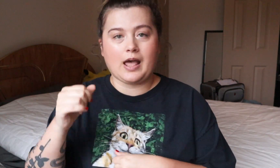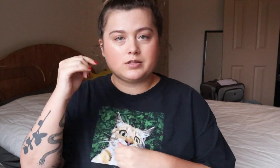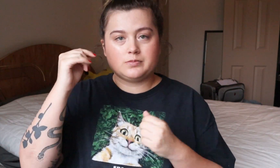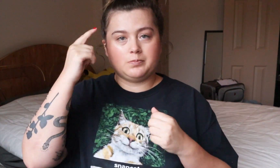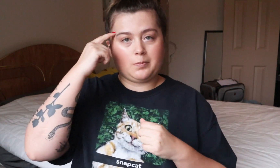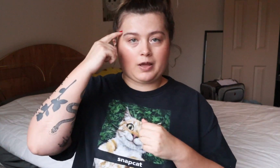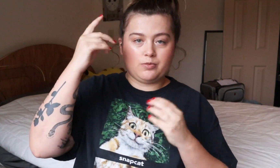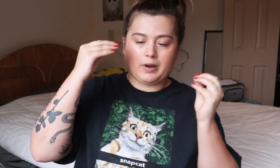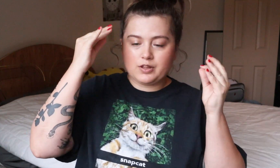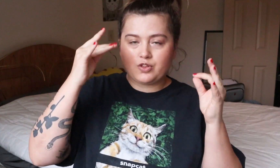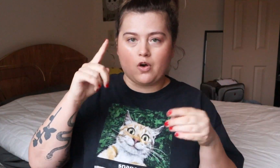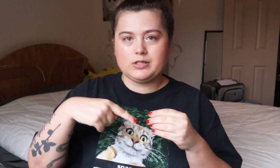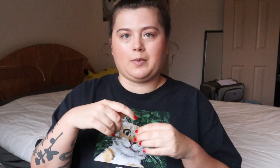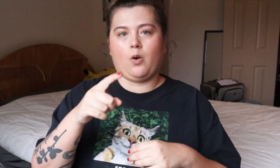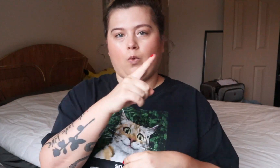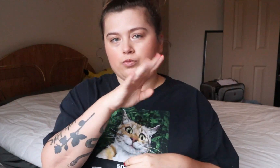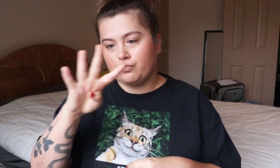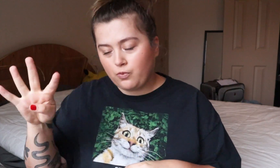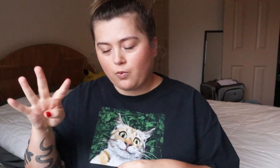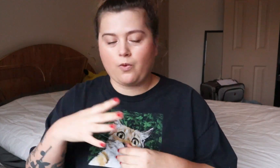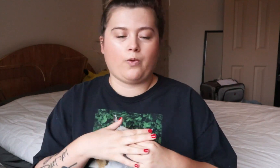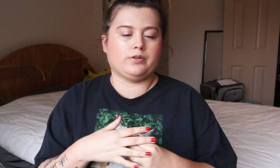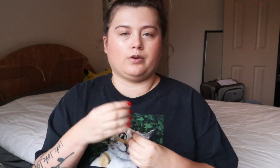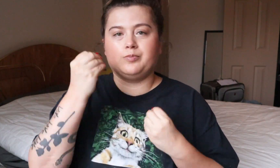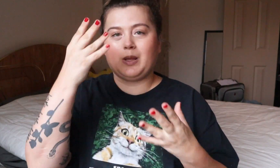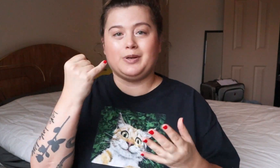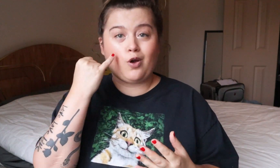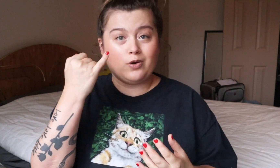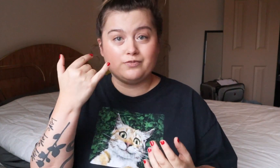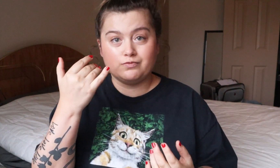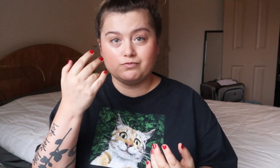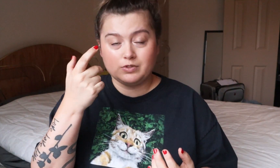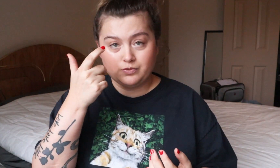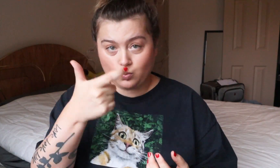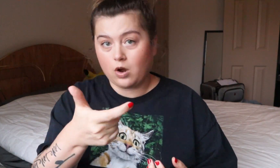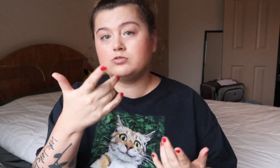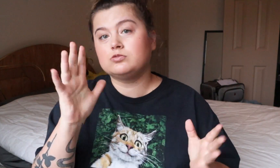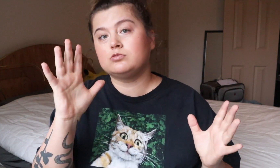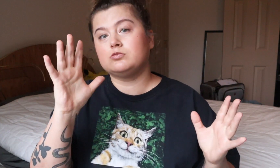So those are my thoughts on episodes 1-4. Let me know if you've watched them.